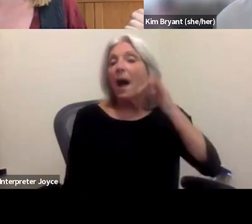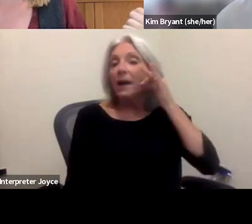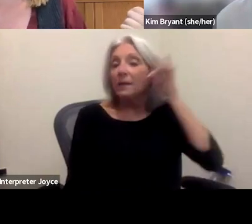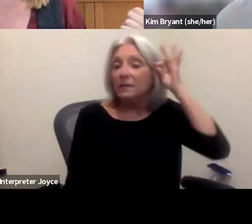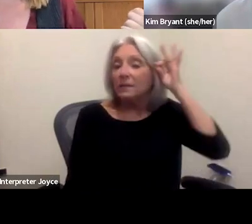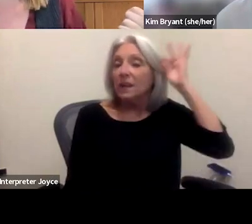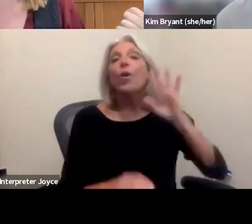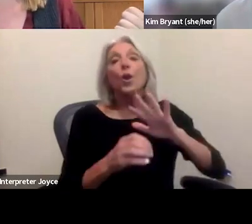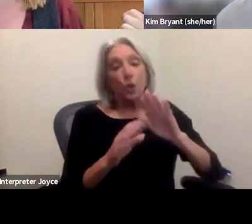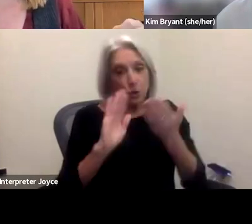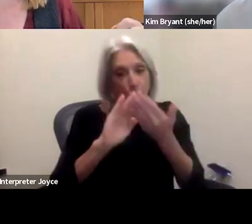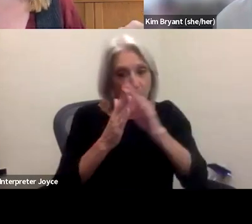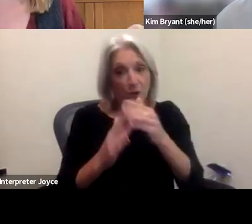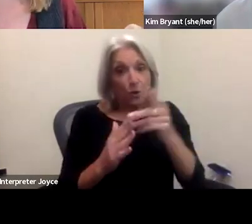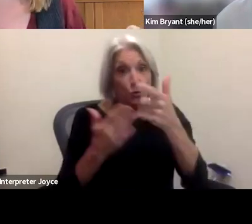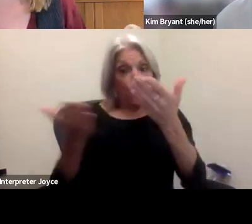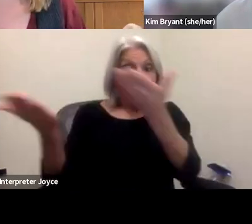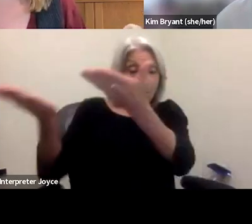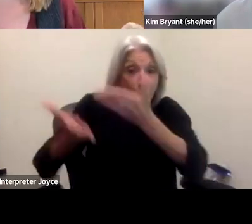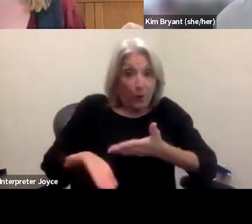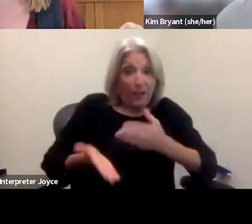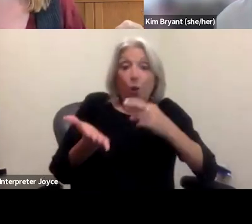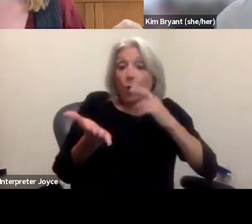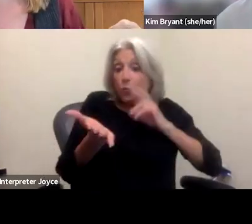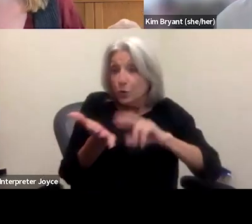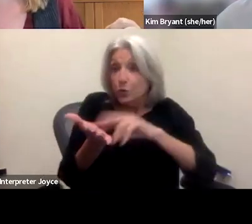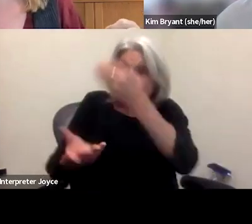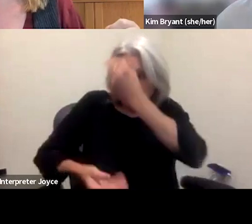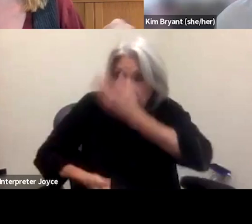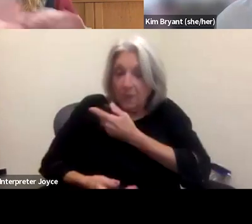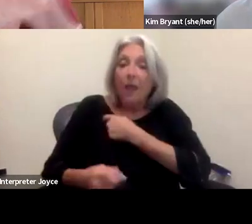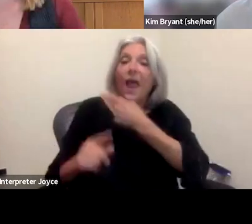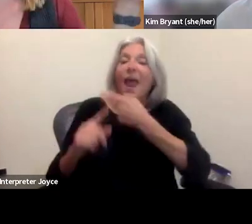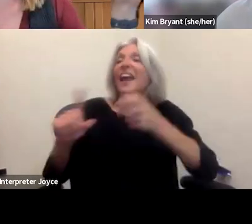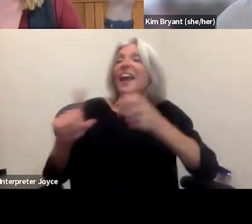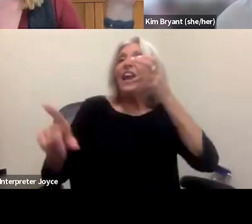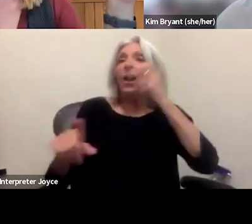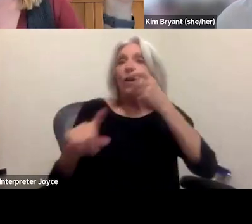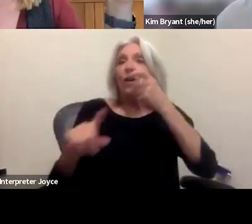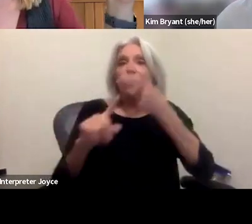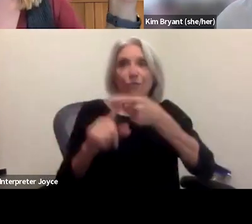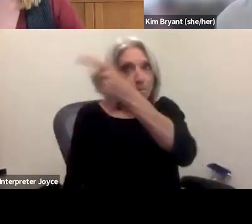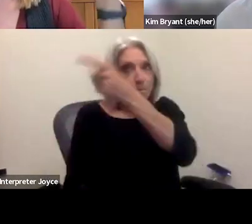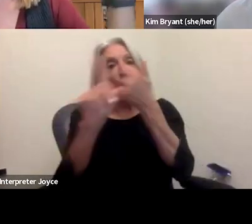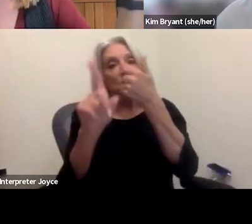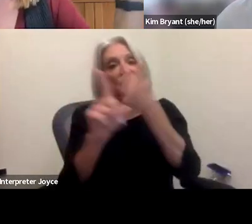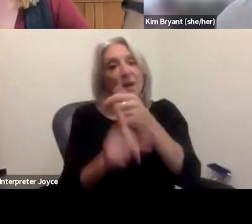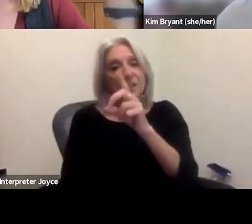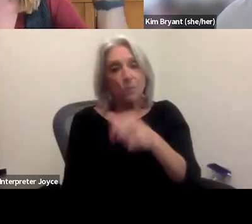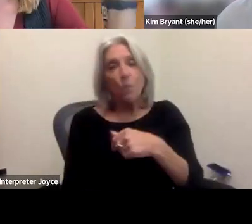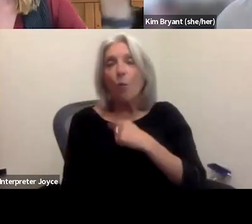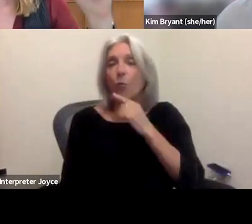You bring the research and tell us about it and hear from disabled people from-- and we really enjoy talking amongst ourselves